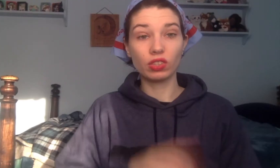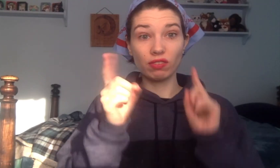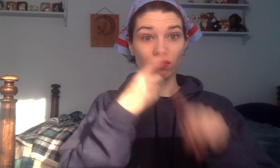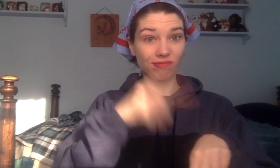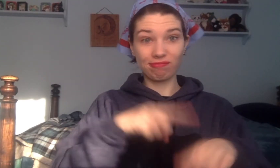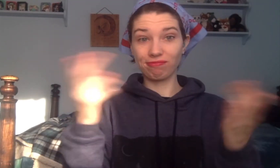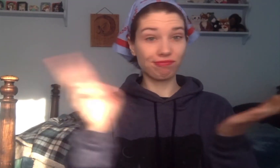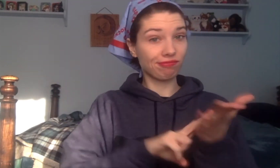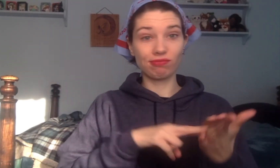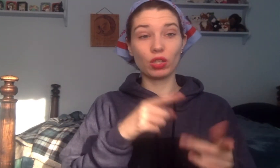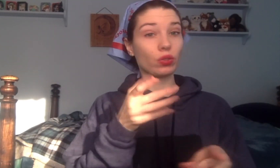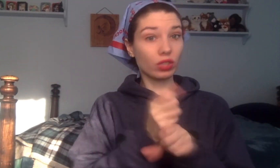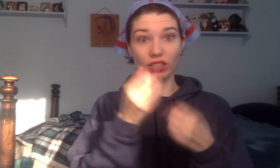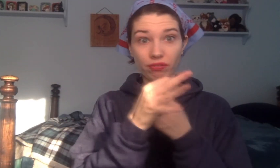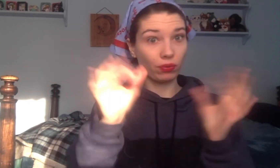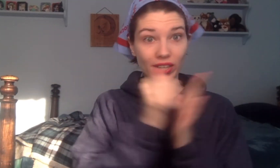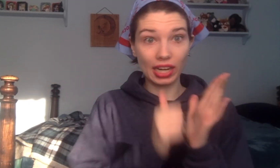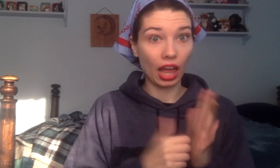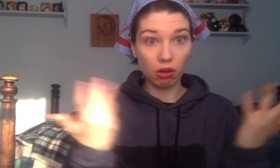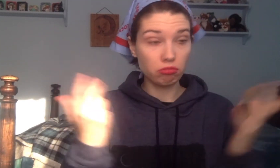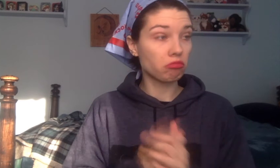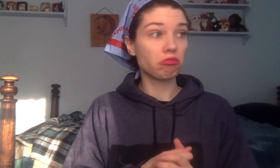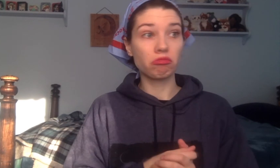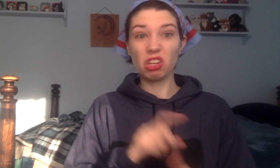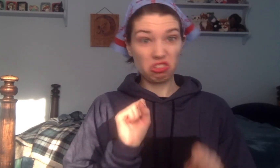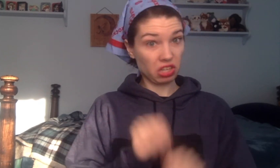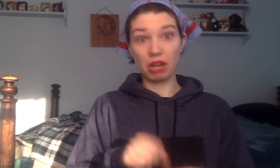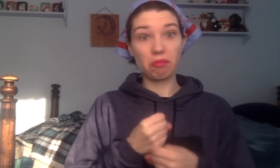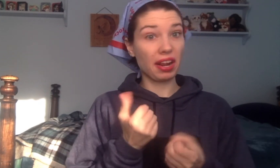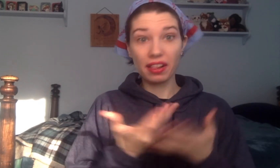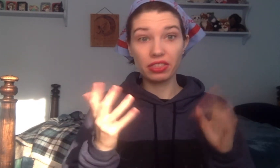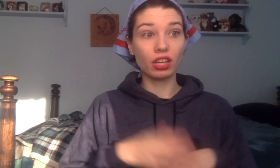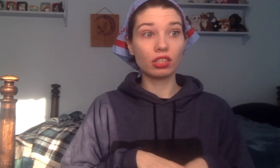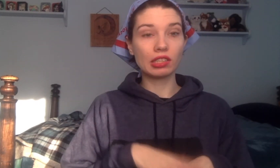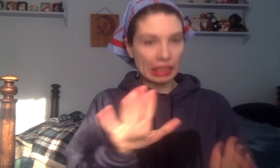The first time you sign up, you get a free account. You can make anything,